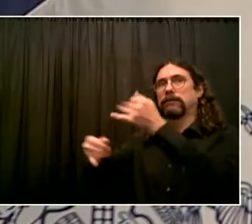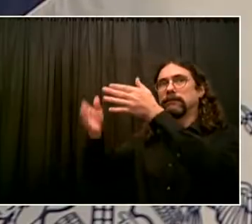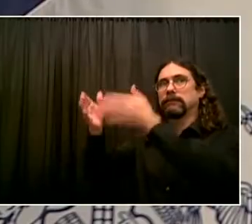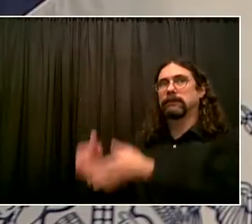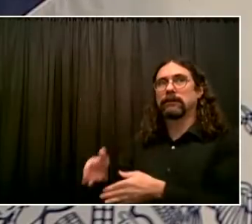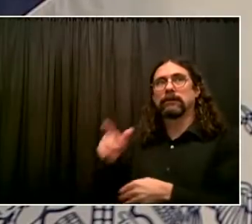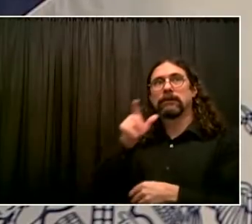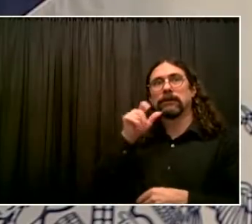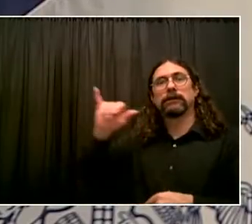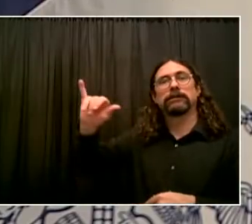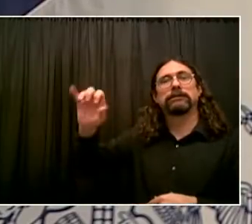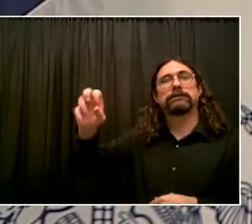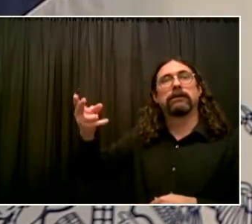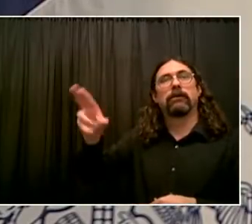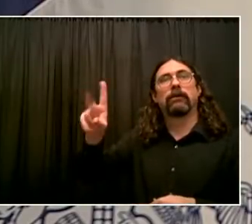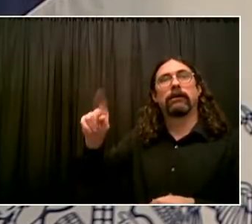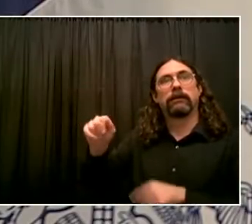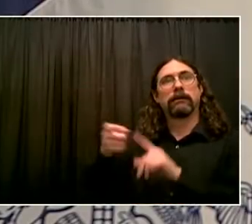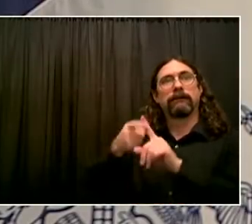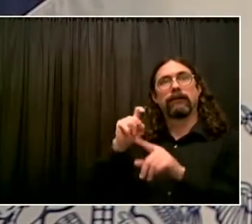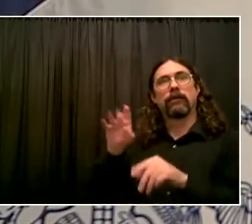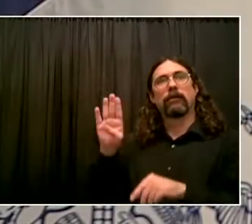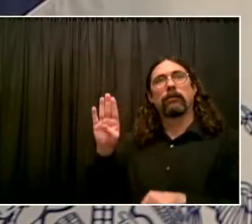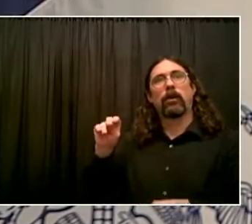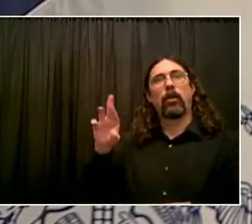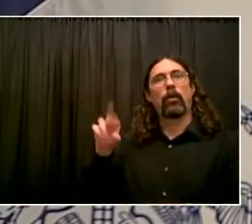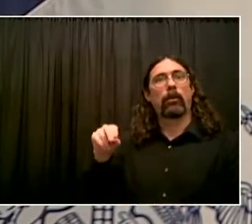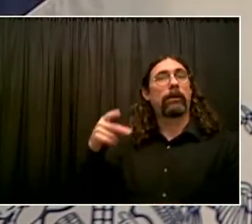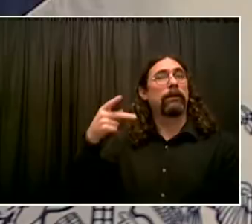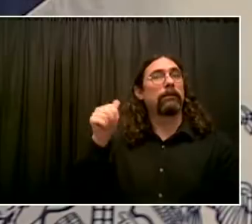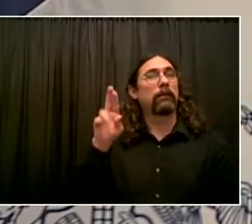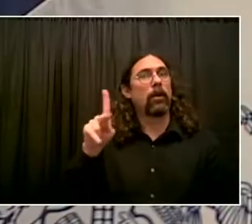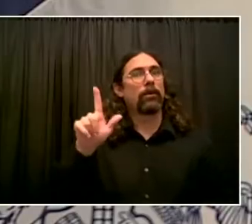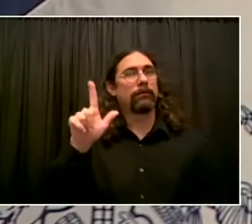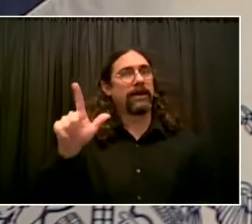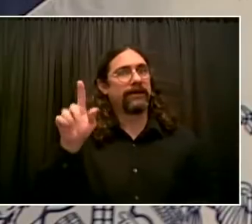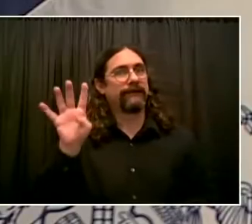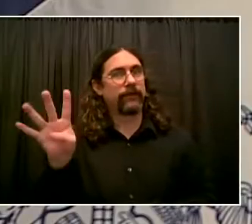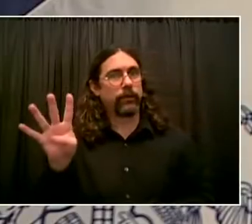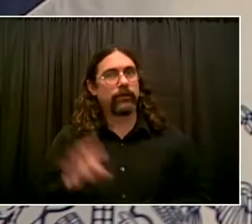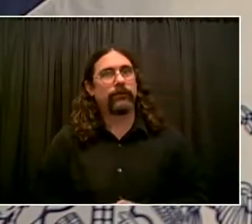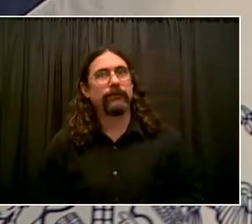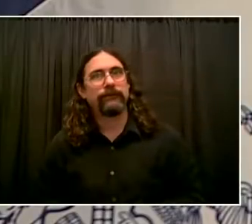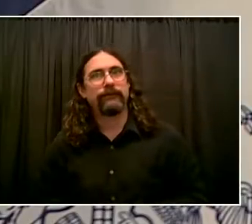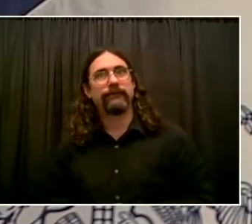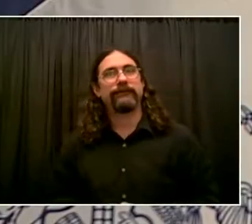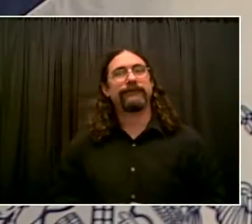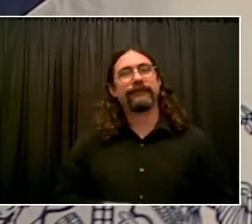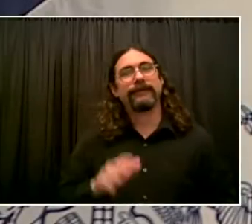BOROUGH PARK 24. GOOD MORNING MR. MAYOR. HOW ARE YOU?. I AM GREAT.